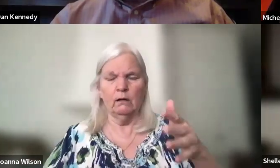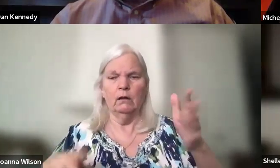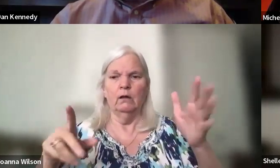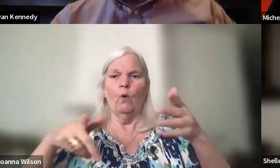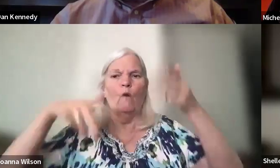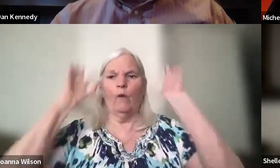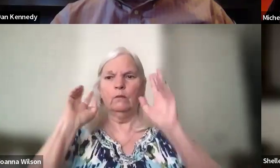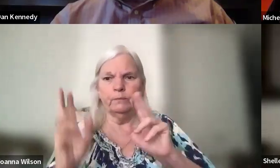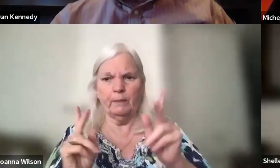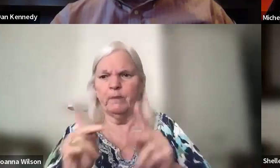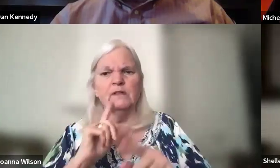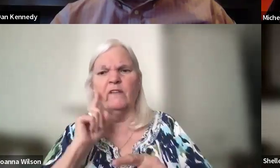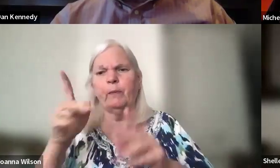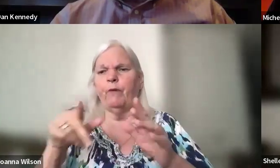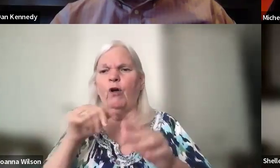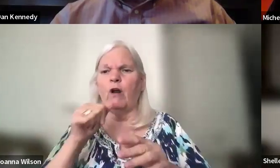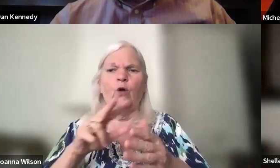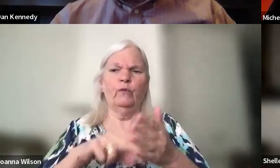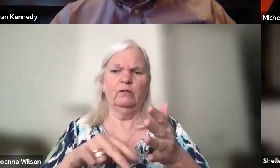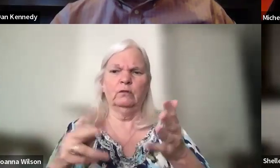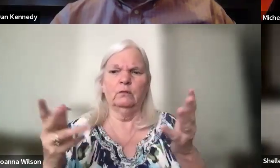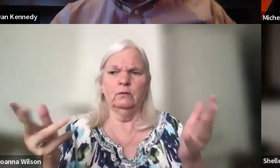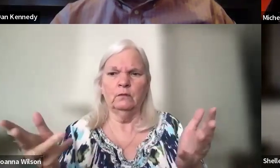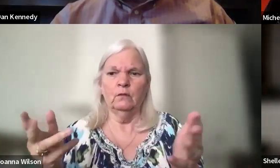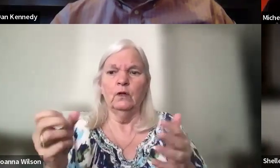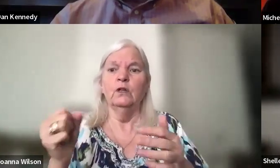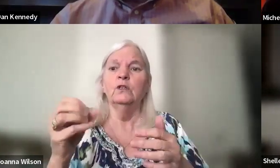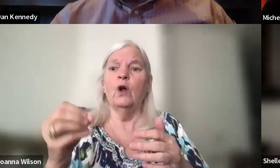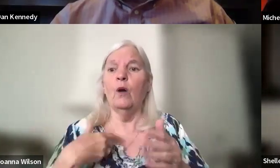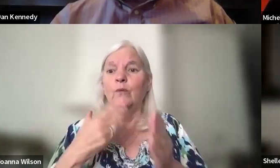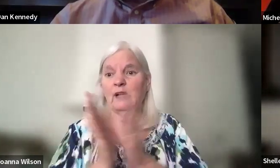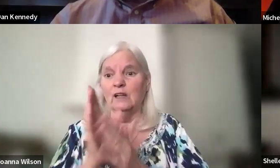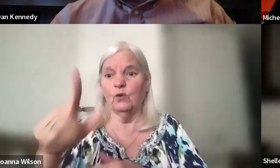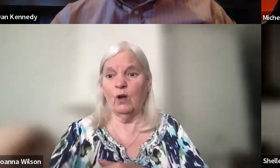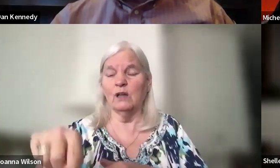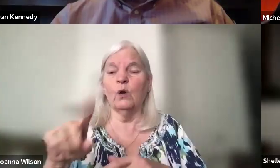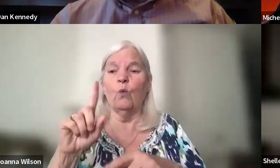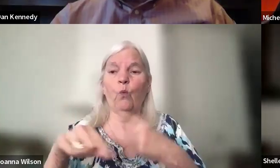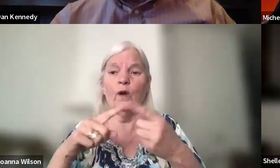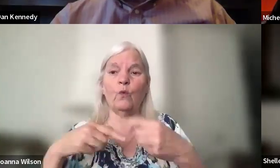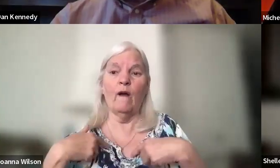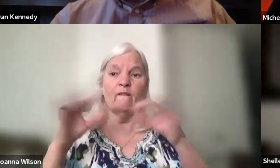to make it more layman's language instead of so technical. Um, so some of those open, you know,